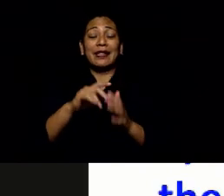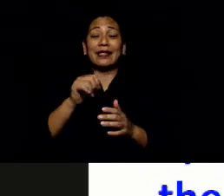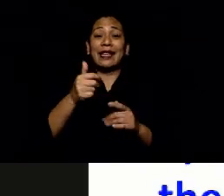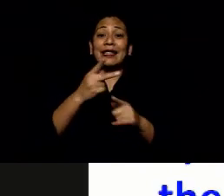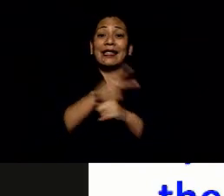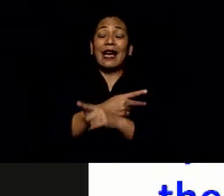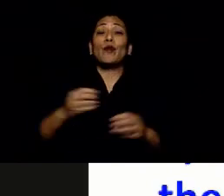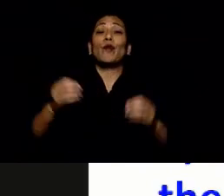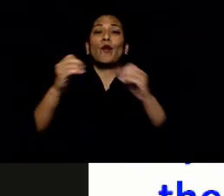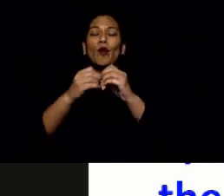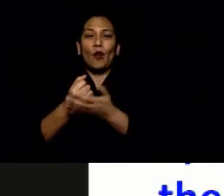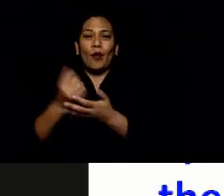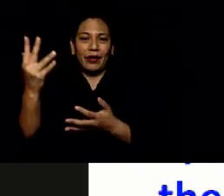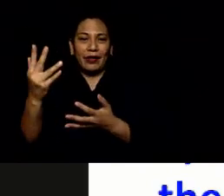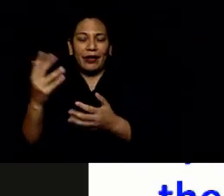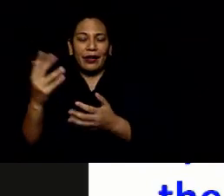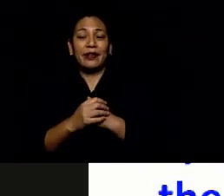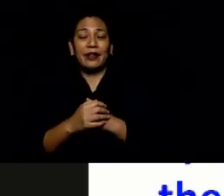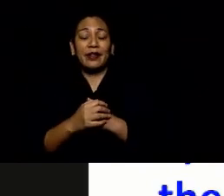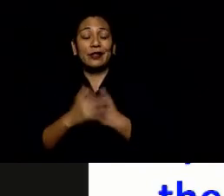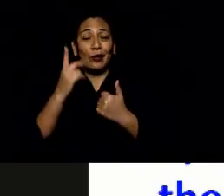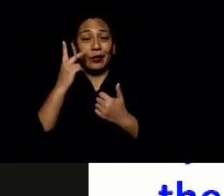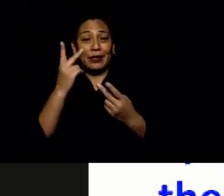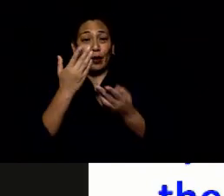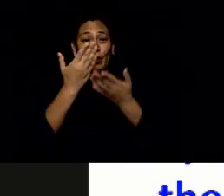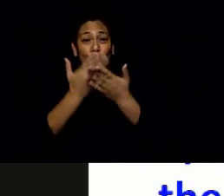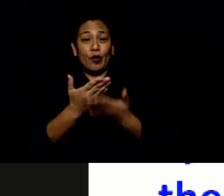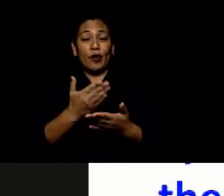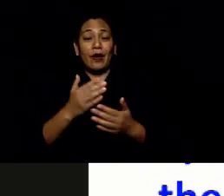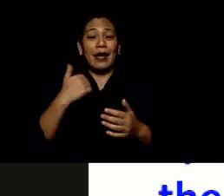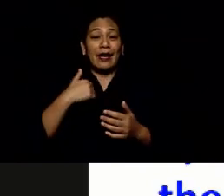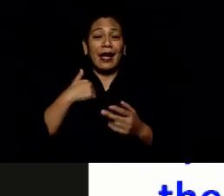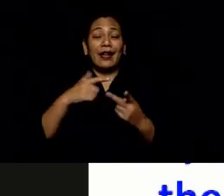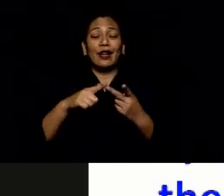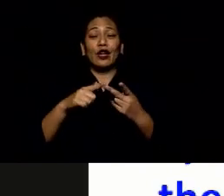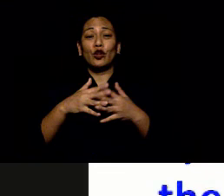And what we can see is that Canada, the US, Australia are in the upper, right.